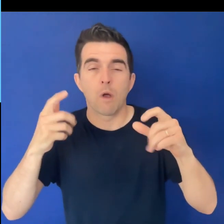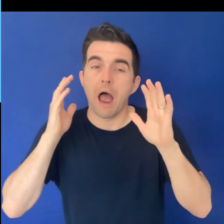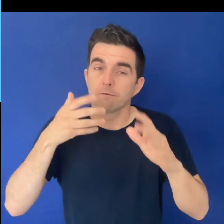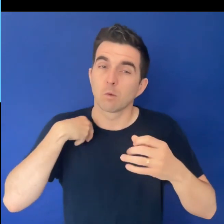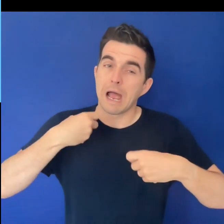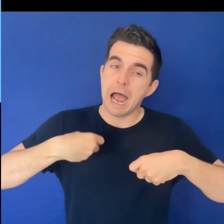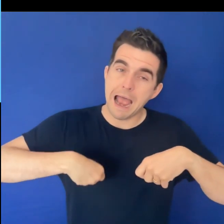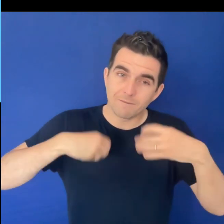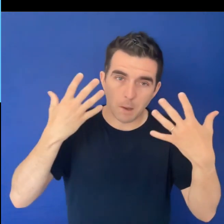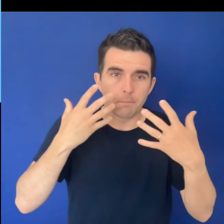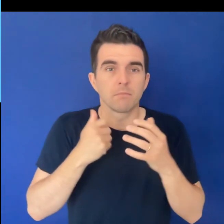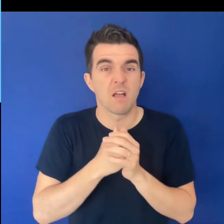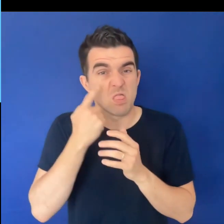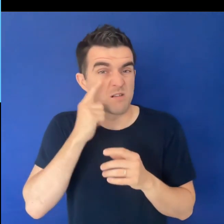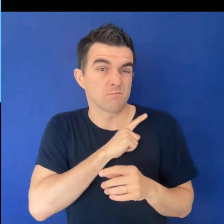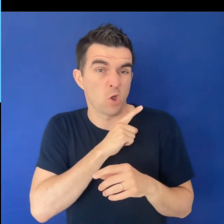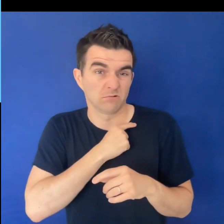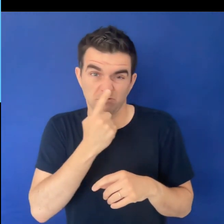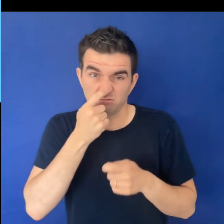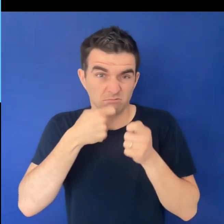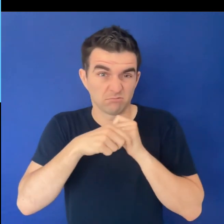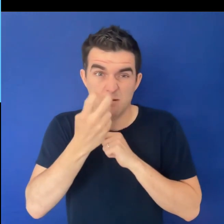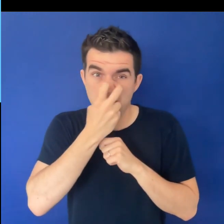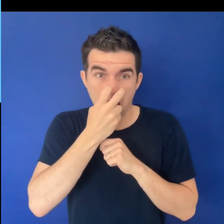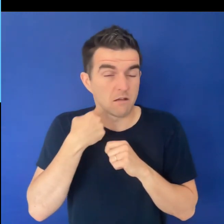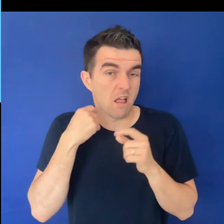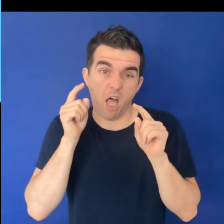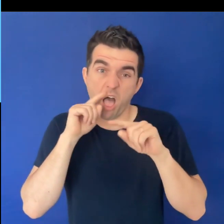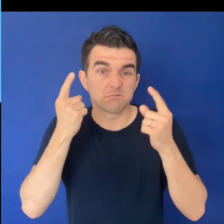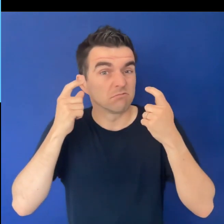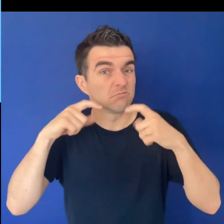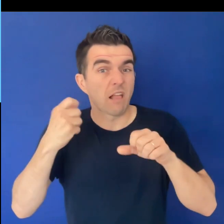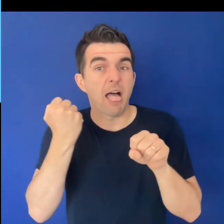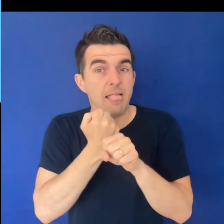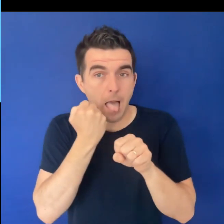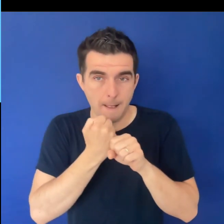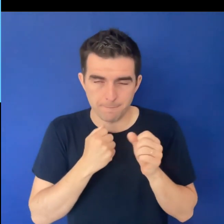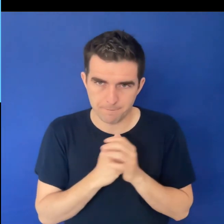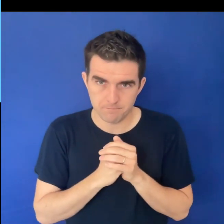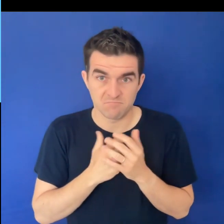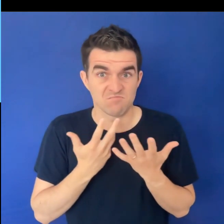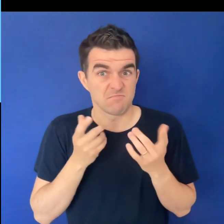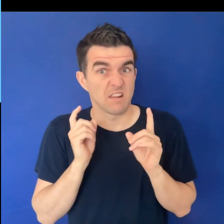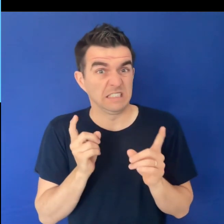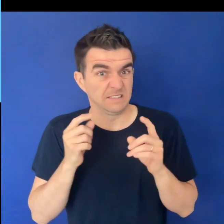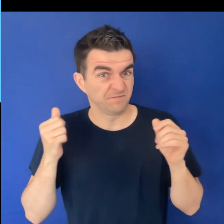I think that because of my blindness, I can no longer keep gaming”, and it was a